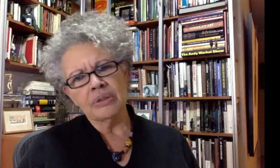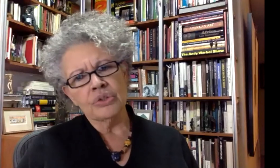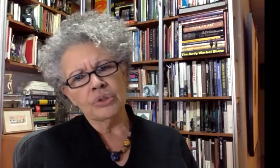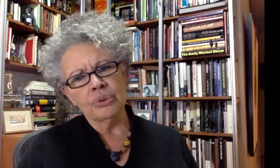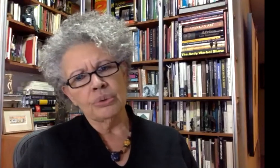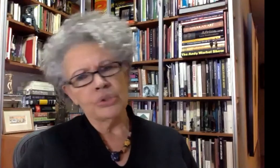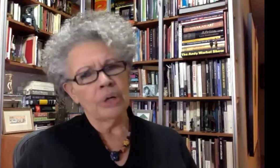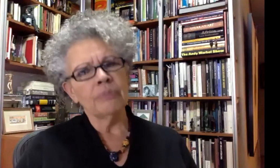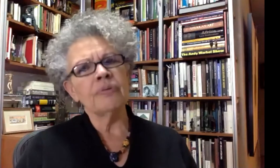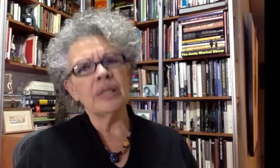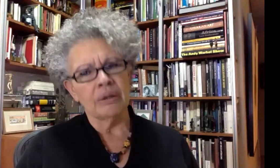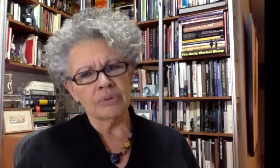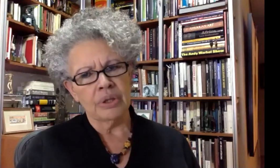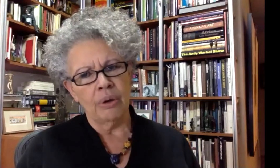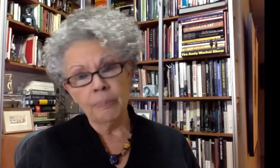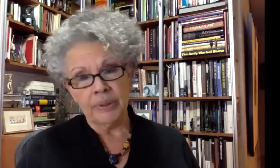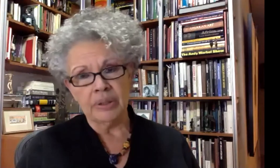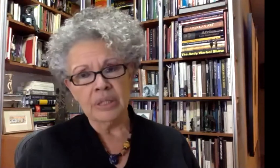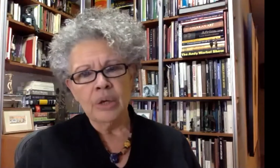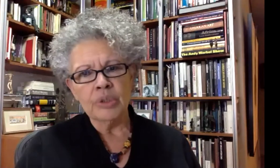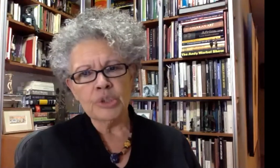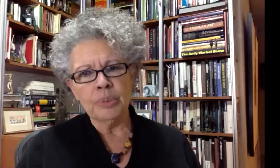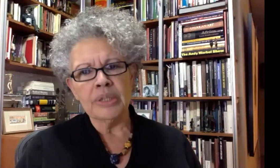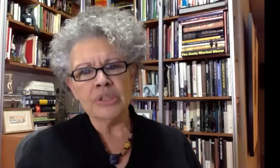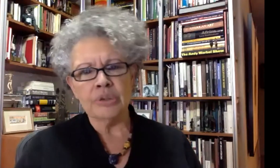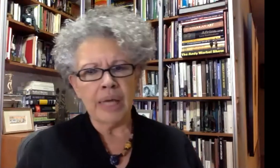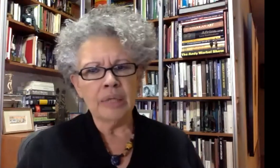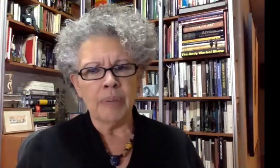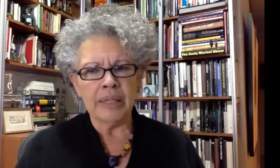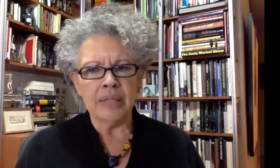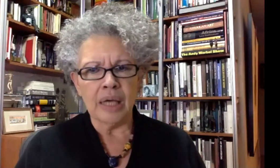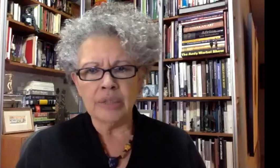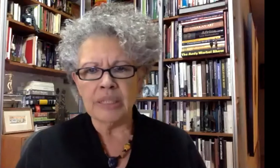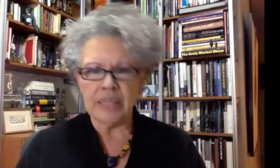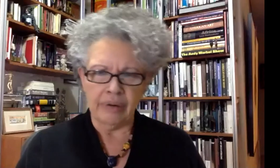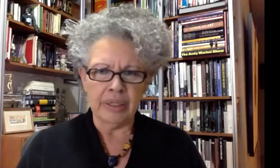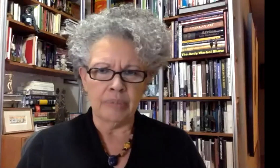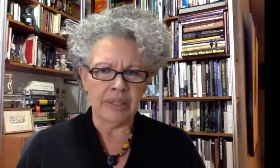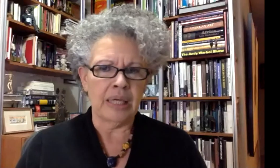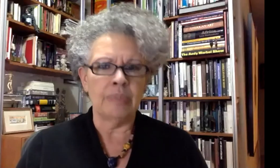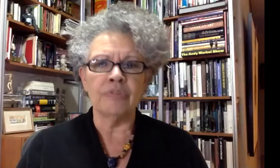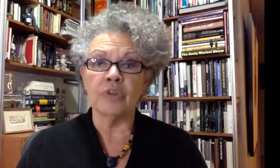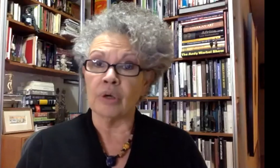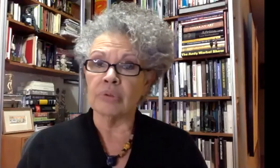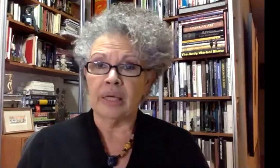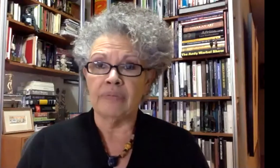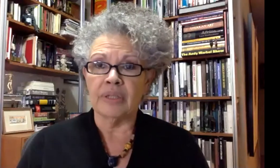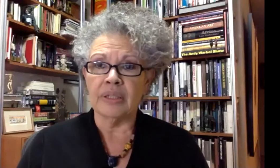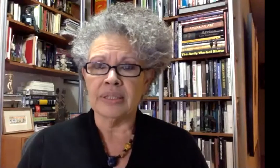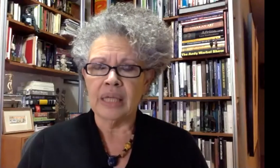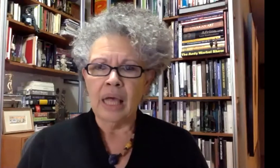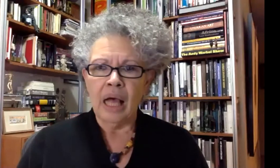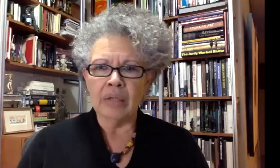to show a video to open, which was created by a documentarian by the name of Gode Davis.